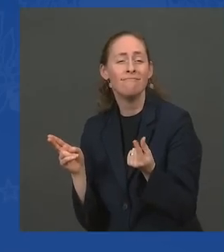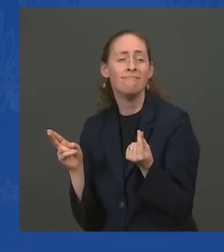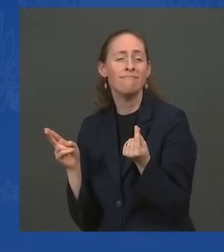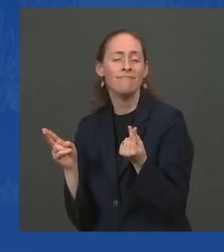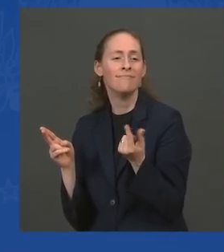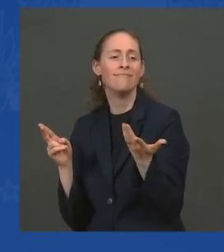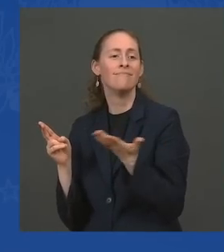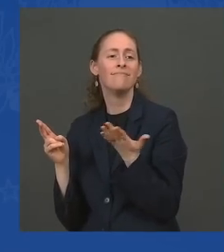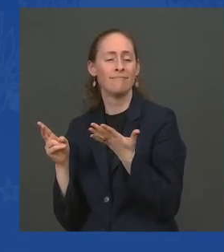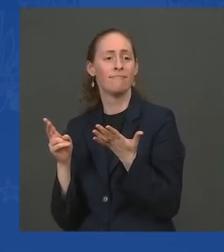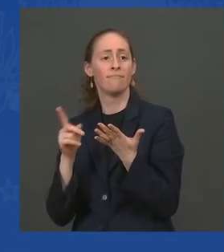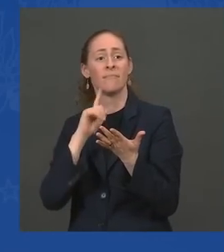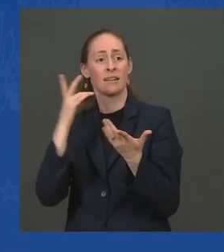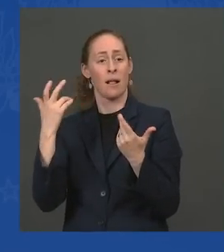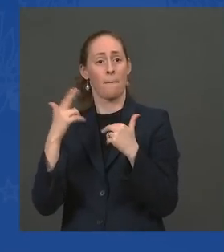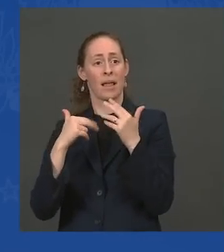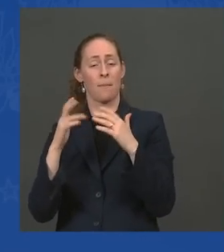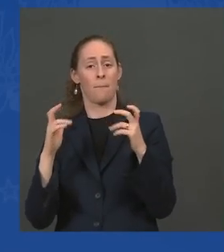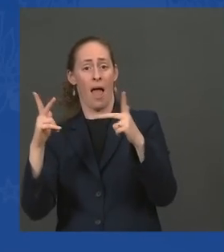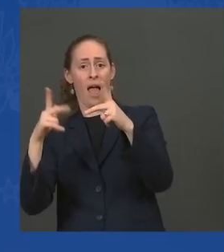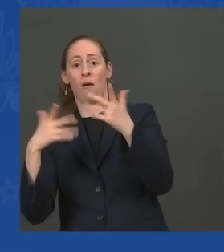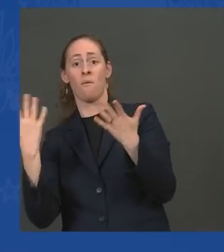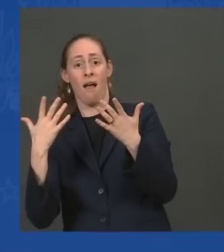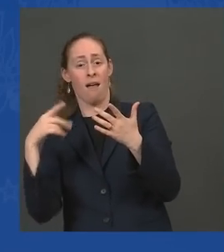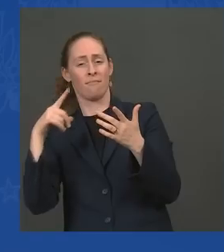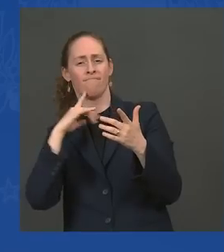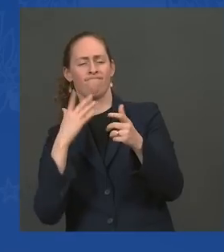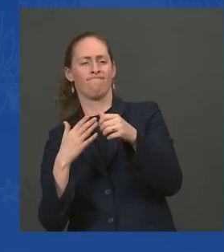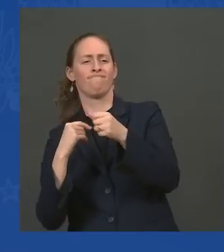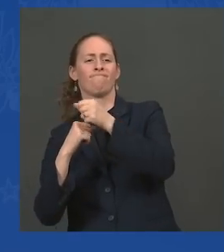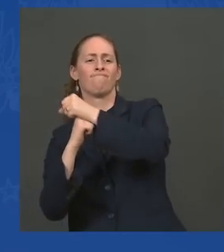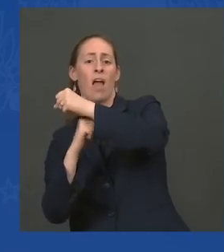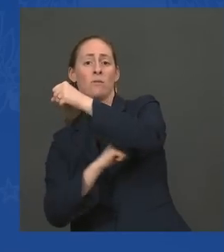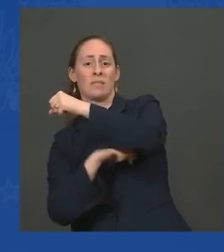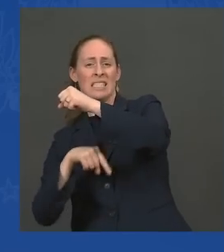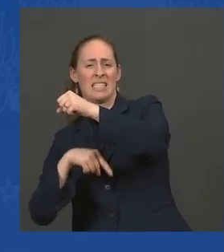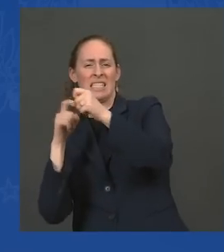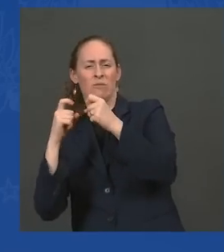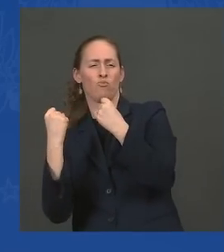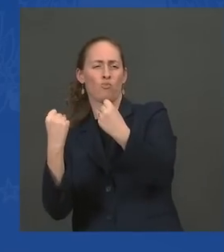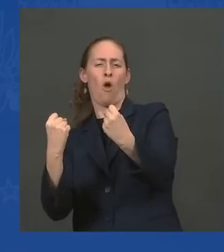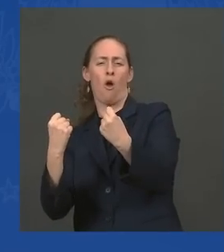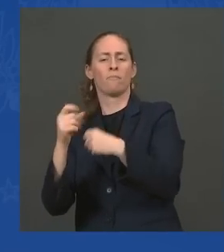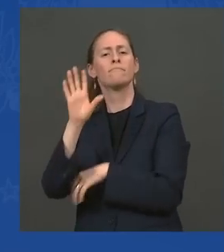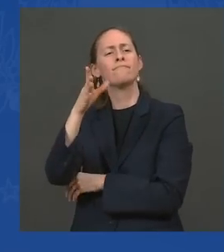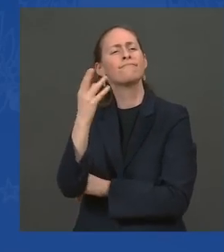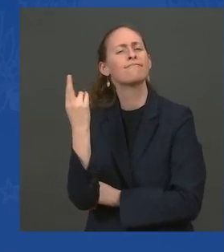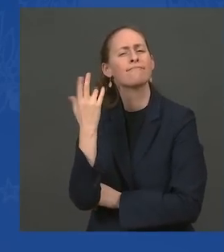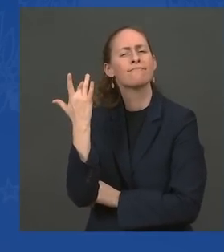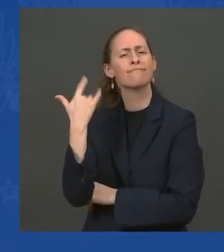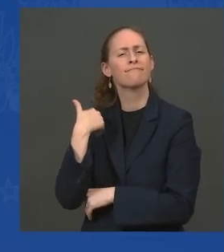of this nation. When I ran for office, I said there were three reasons I'm running: one, to restore the soul of this country and decency;